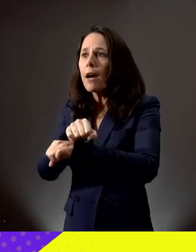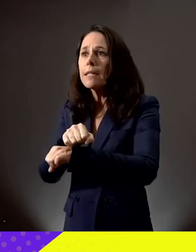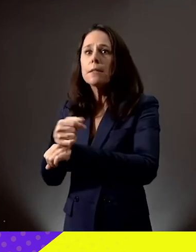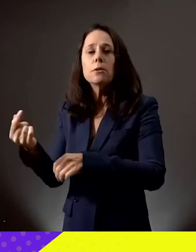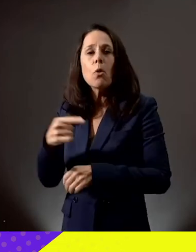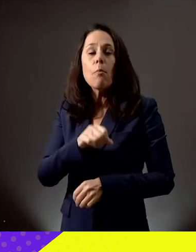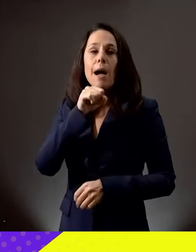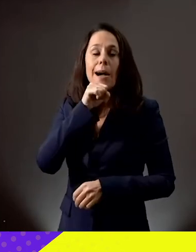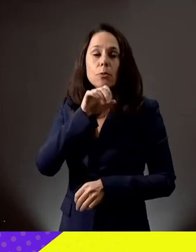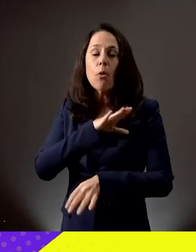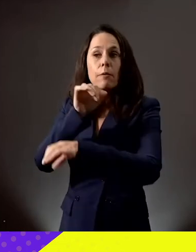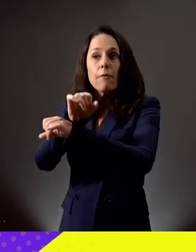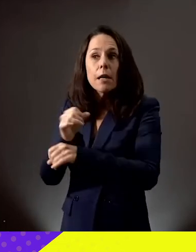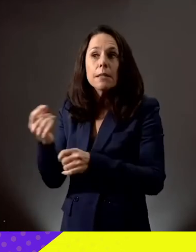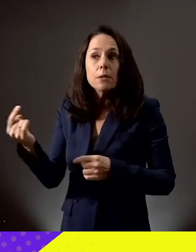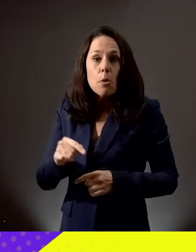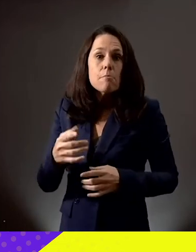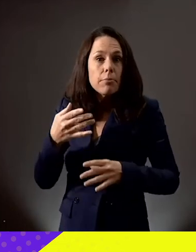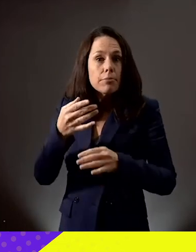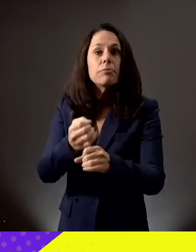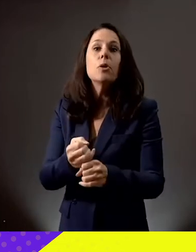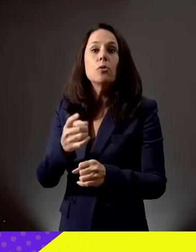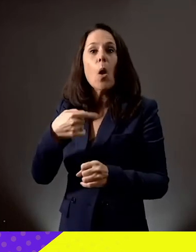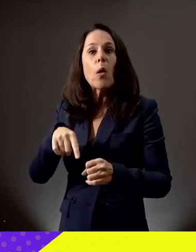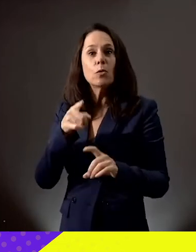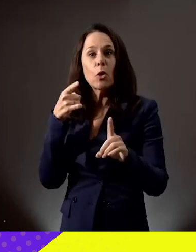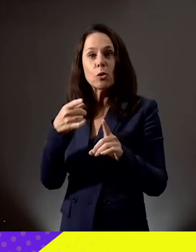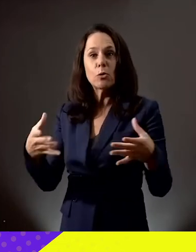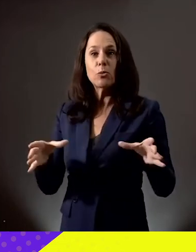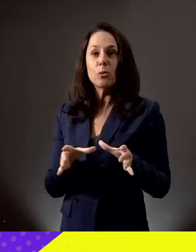So our target group has been expanded over the years.